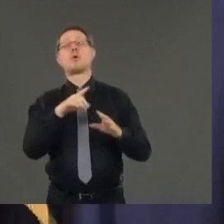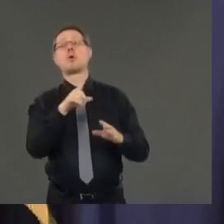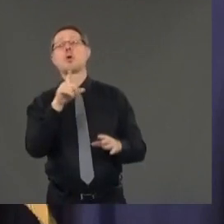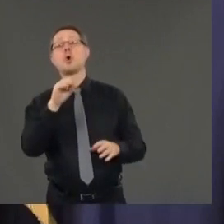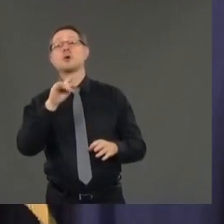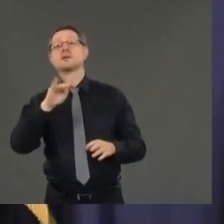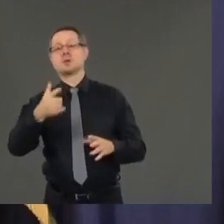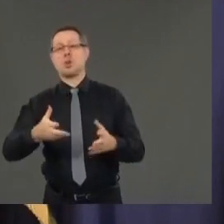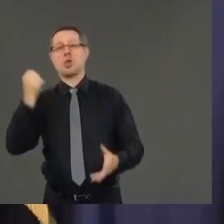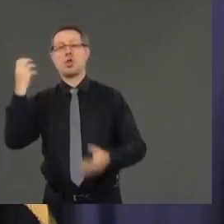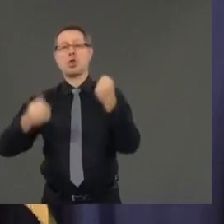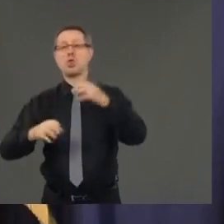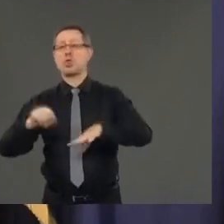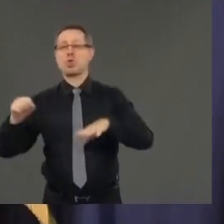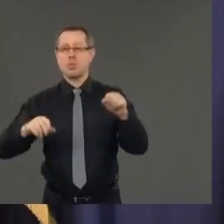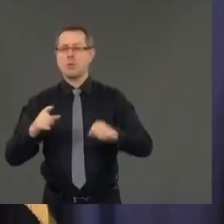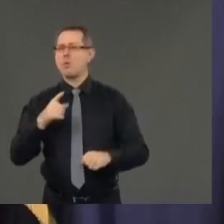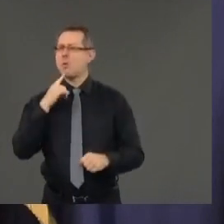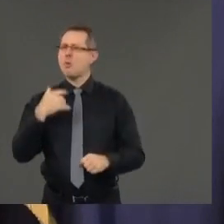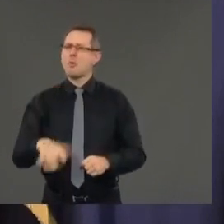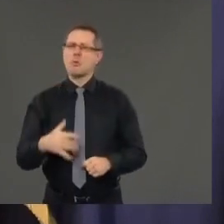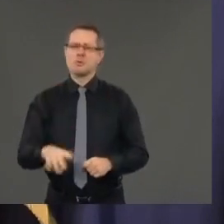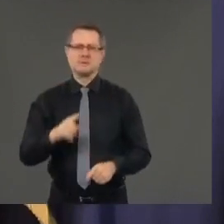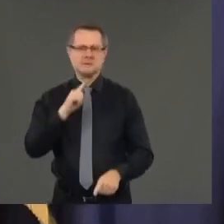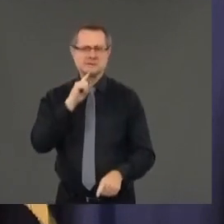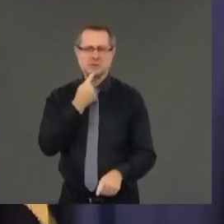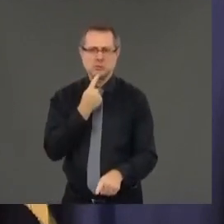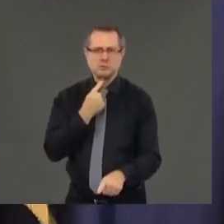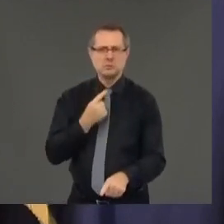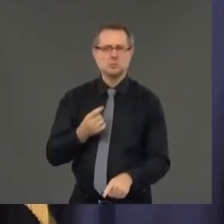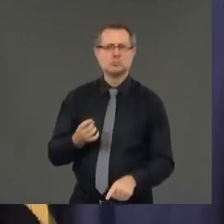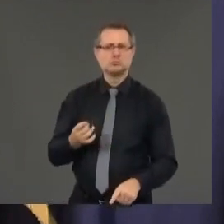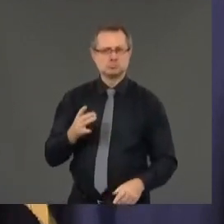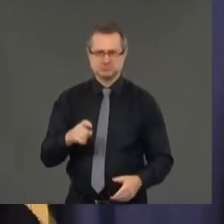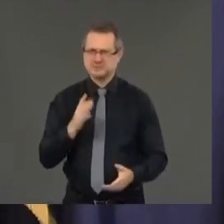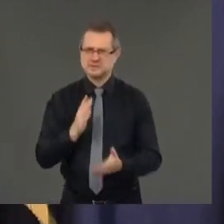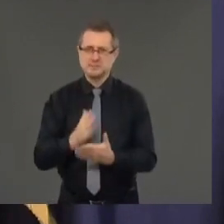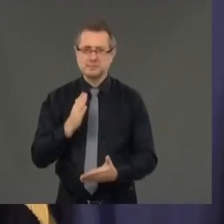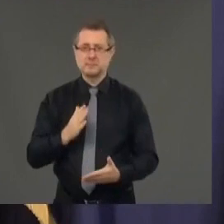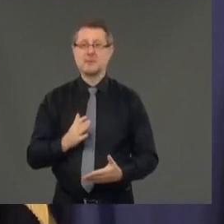I DID SAY DURING THE NIGHTS OF LOOTING, IT WAS A VERY SERIOUS